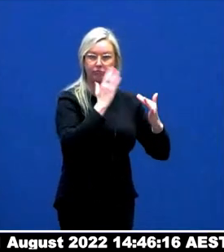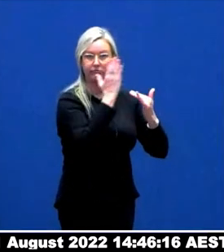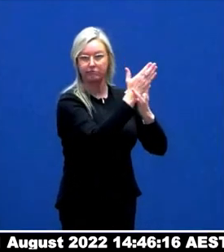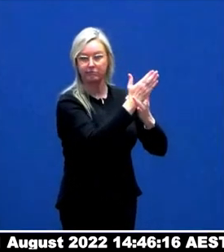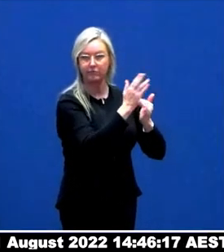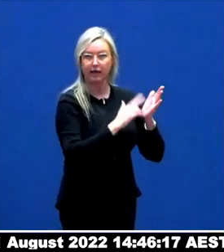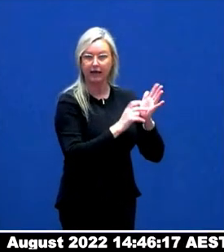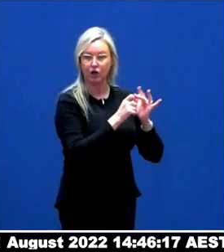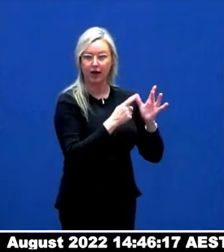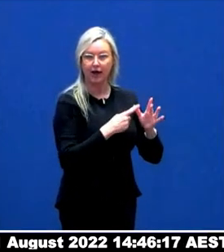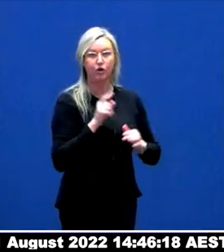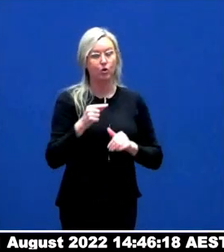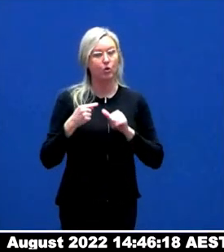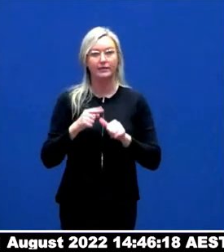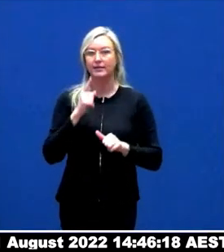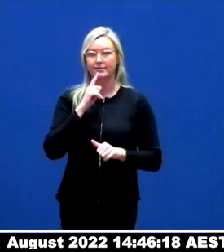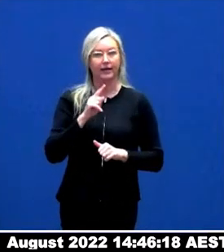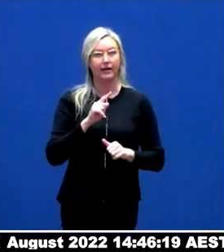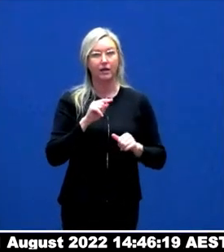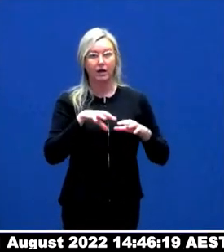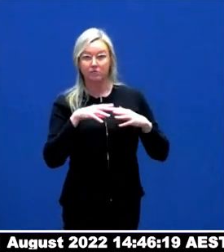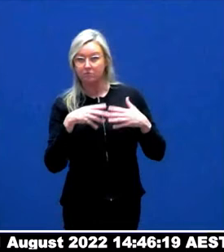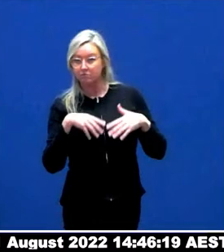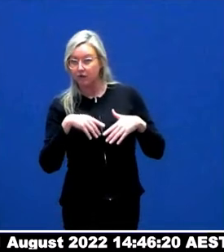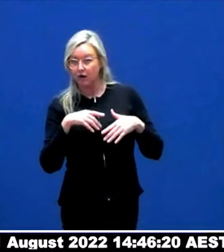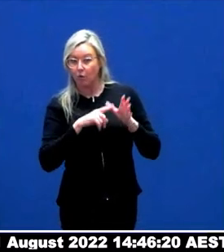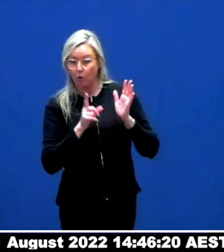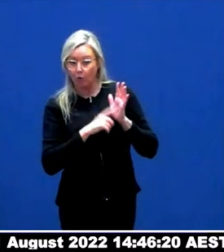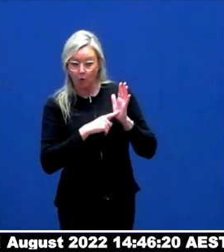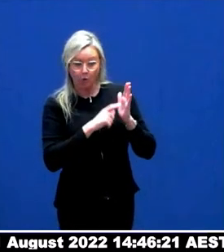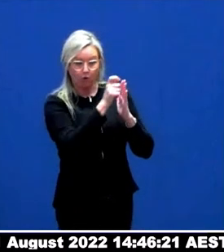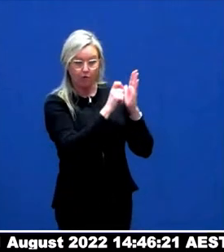"Not all access requests require evidence in the form of written assessments."